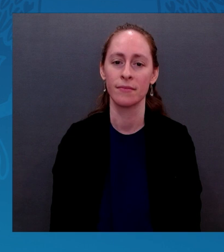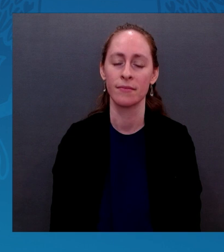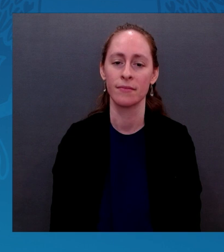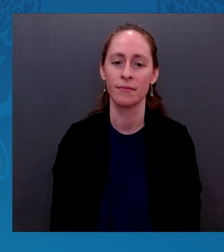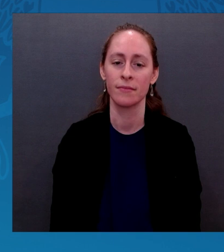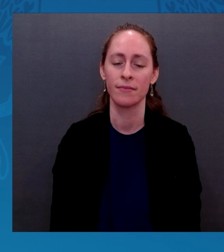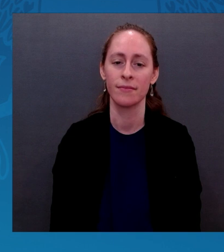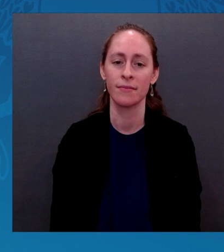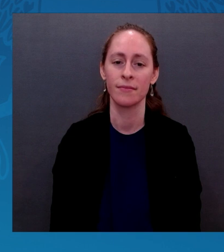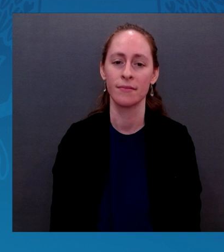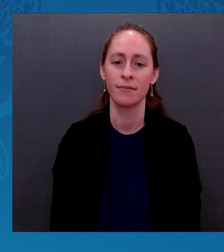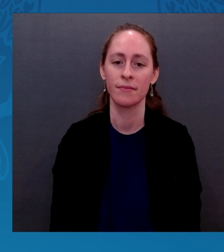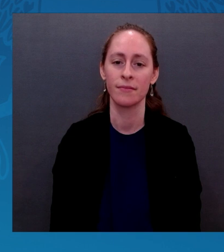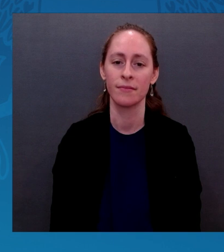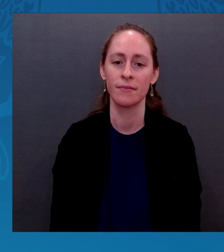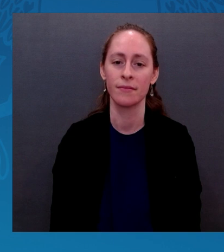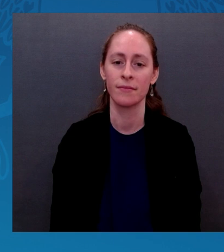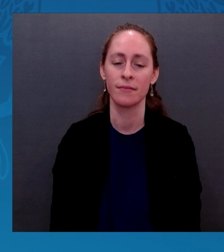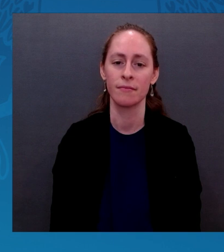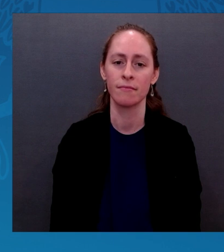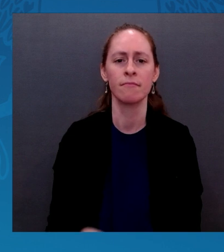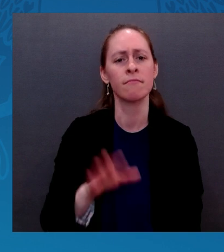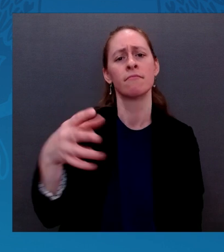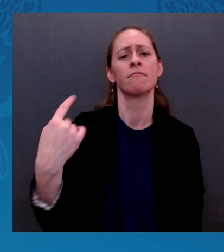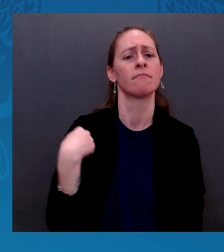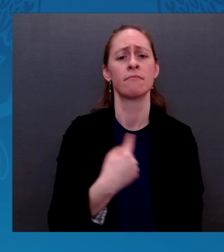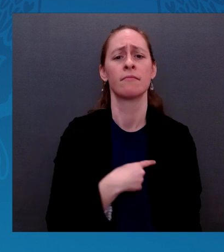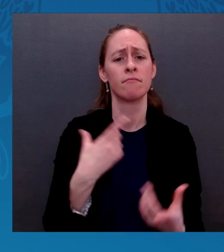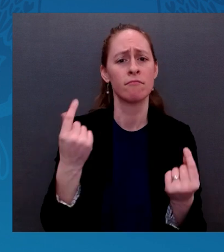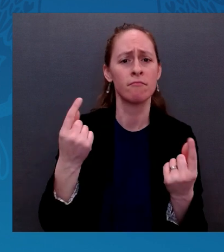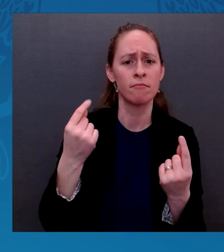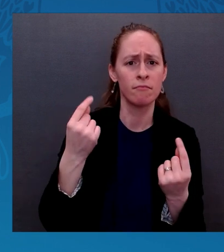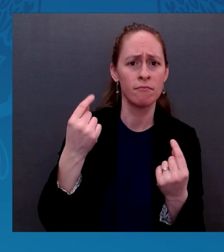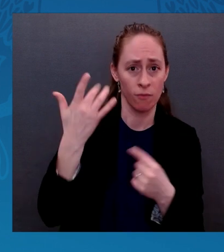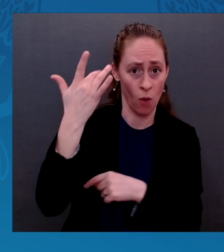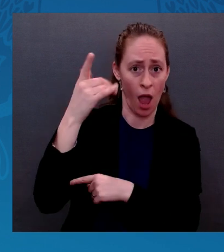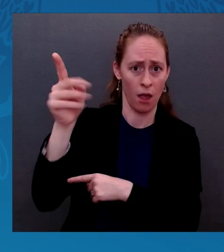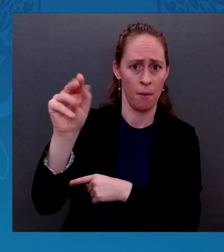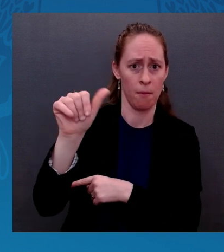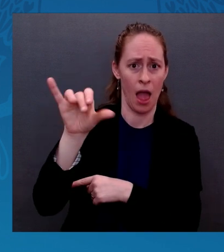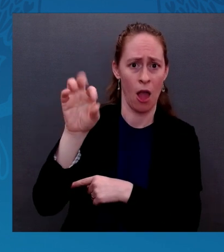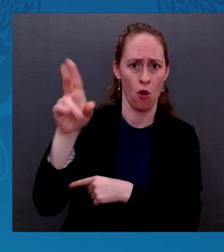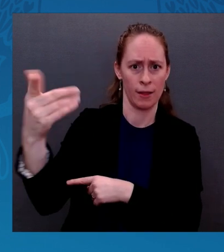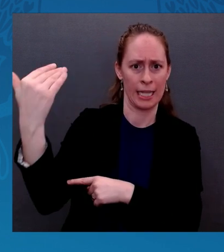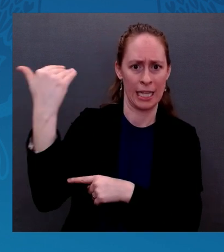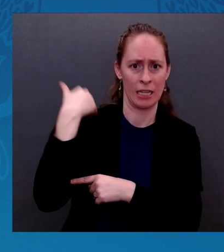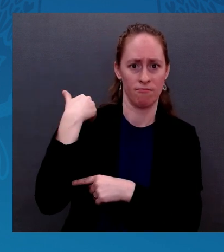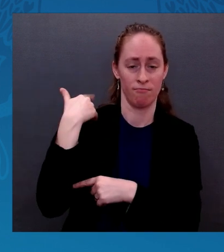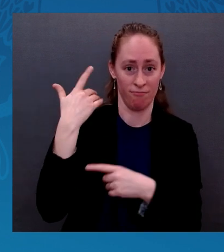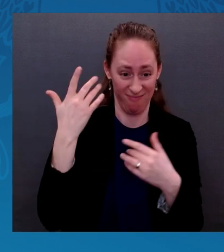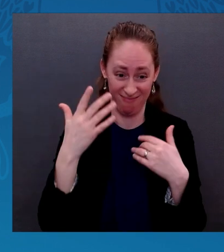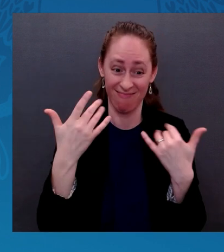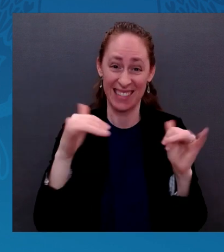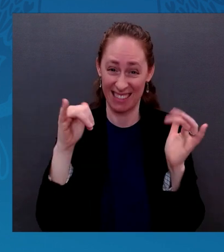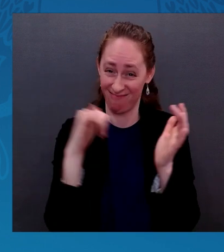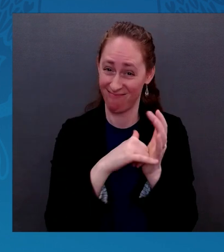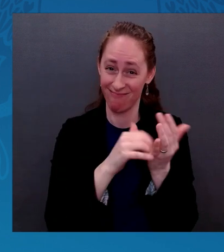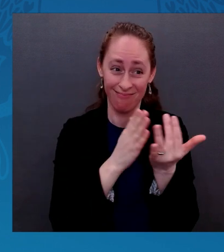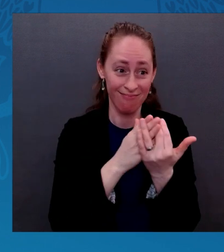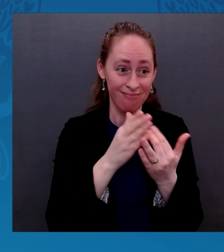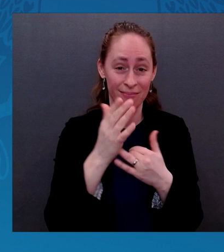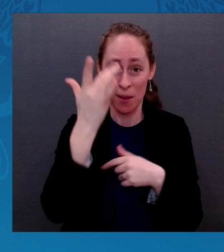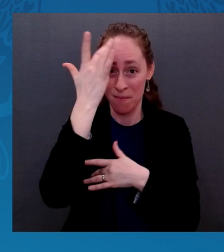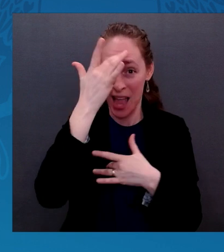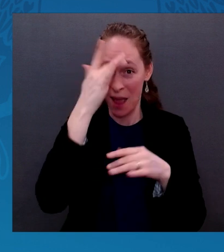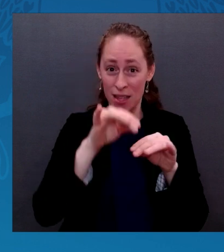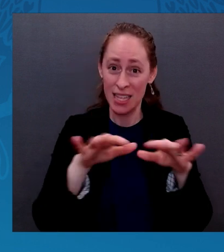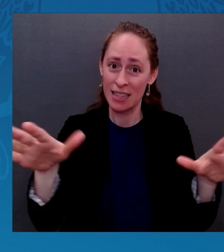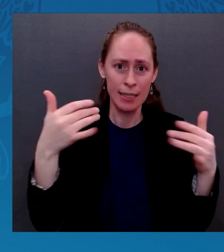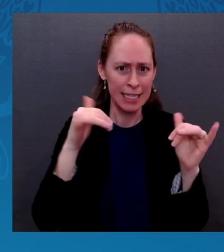that we started working on the pipeline.